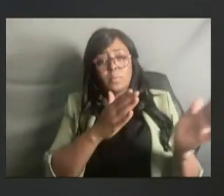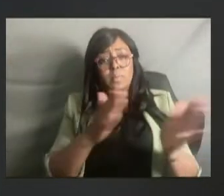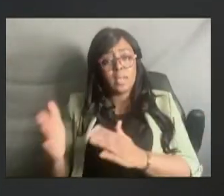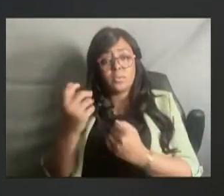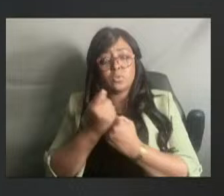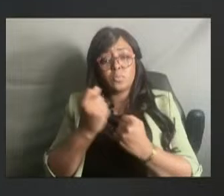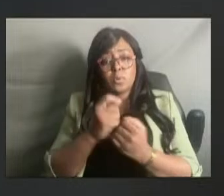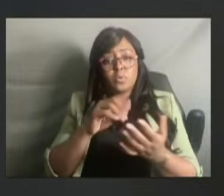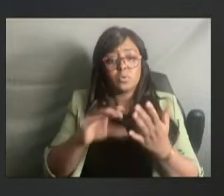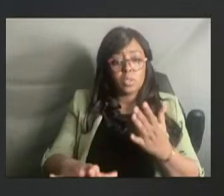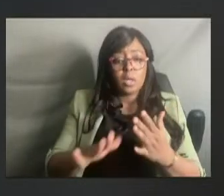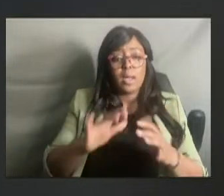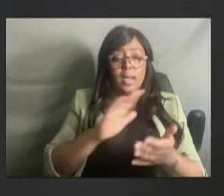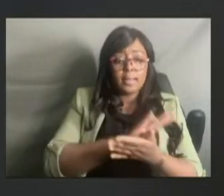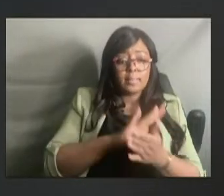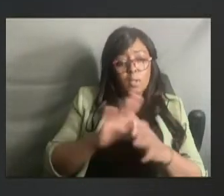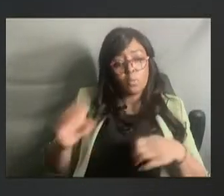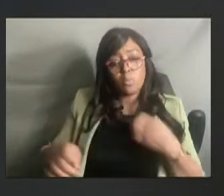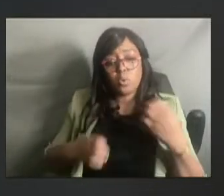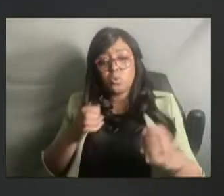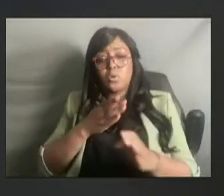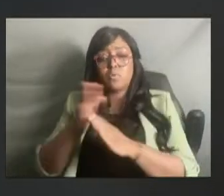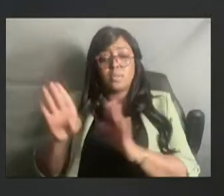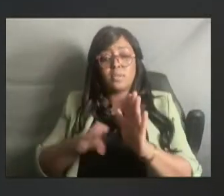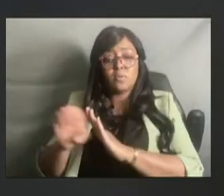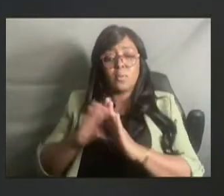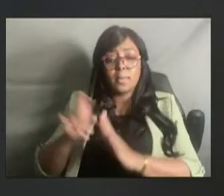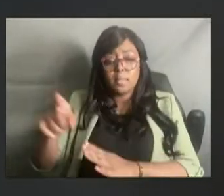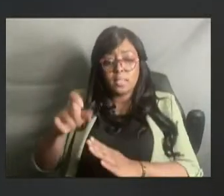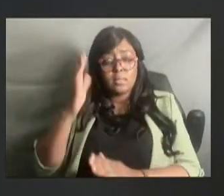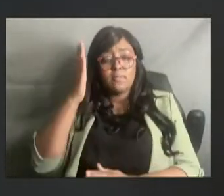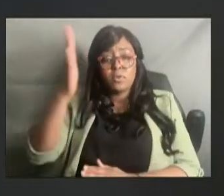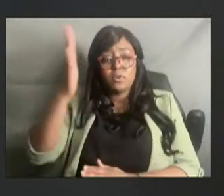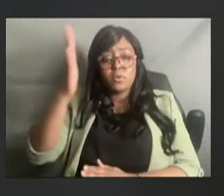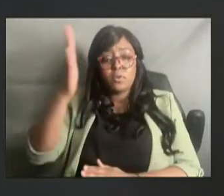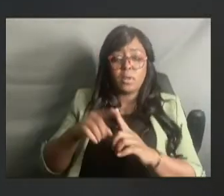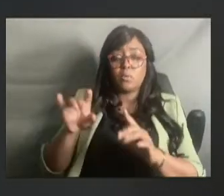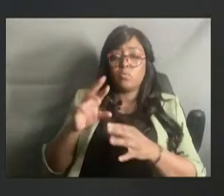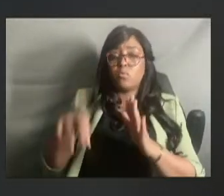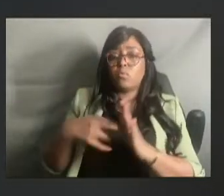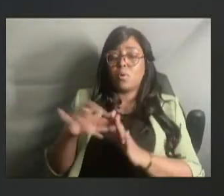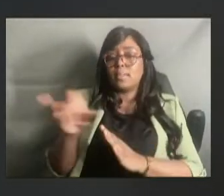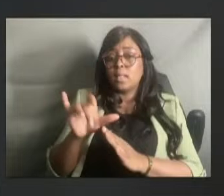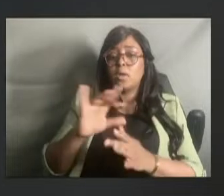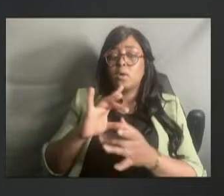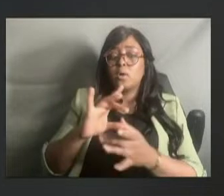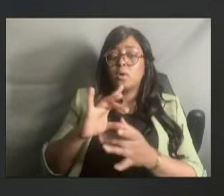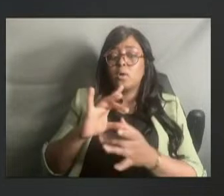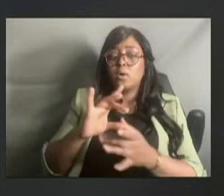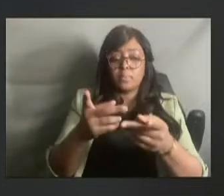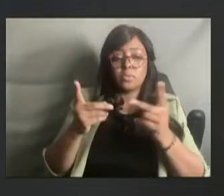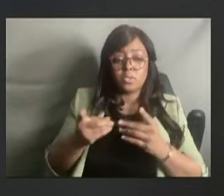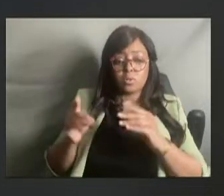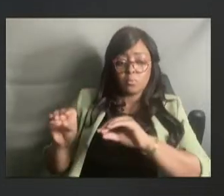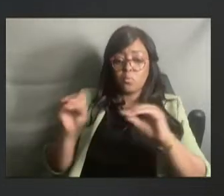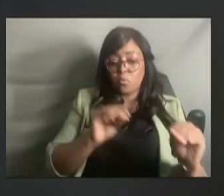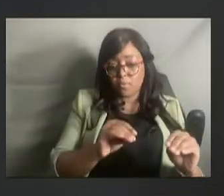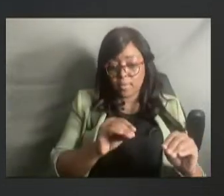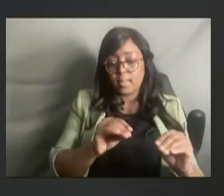department? And how do you plan to support students academic, emotional, and career development needs in the future